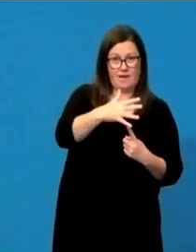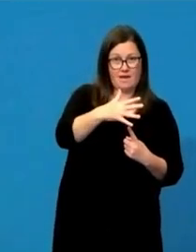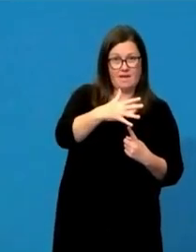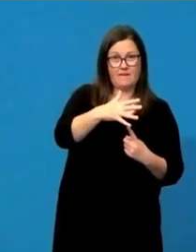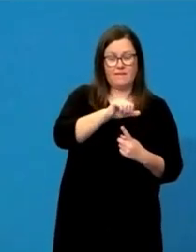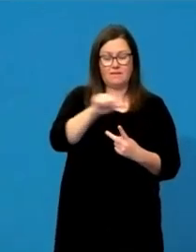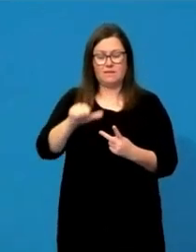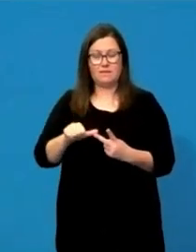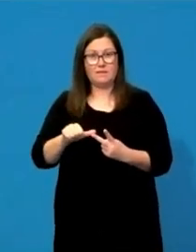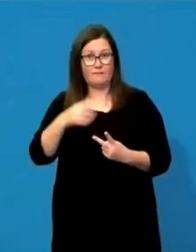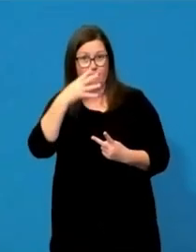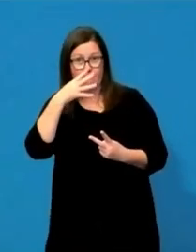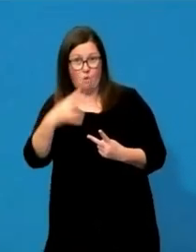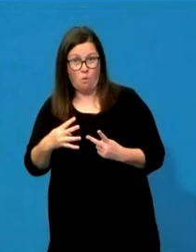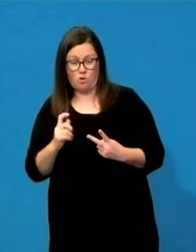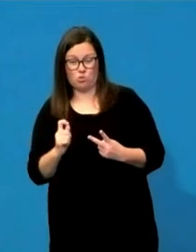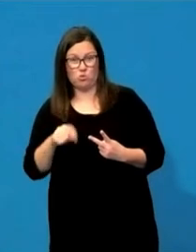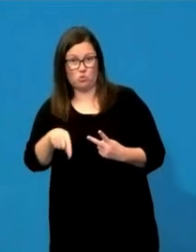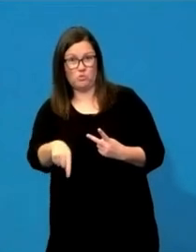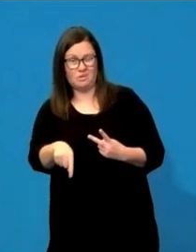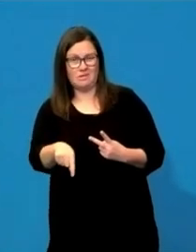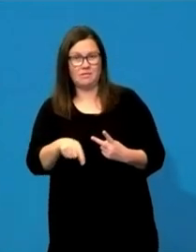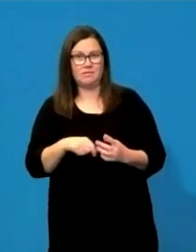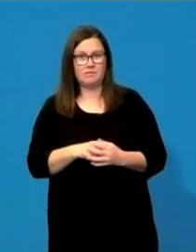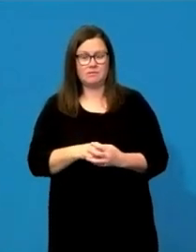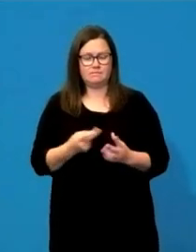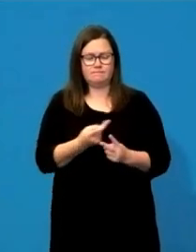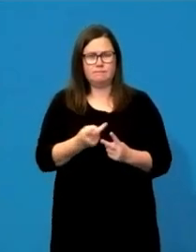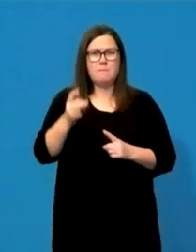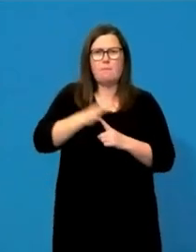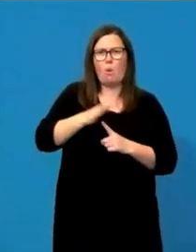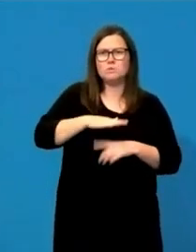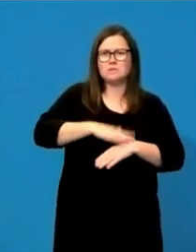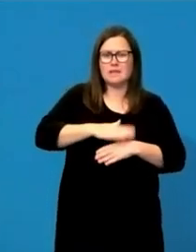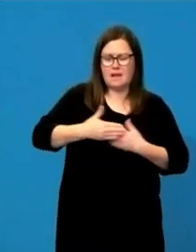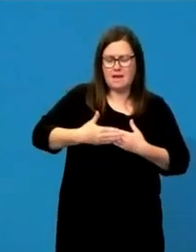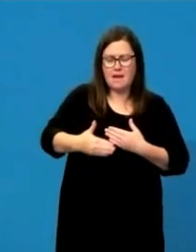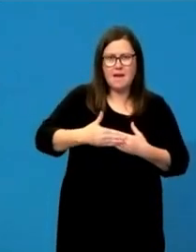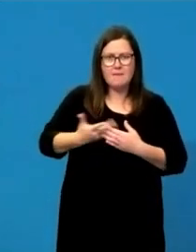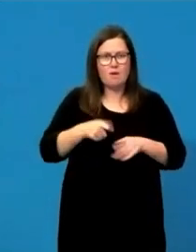So these important learning years are happening now, as well as school and what